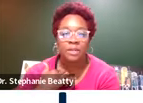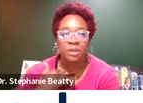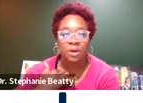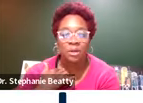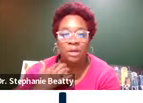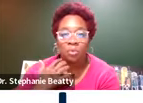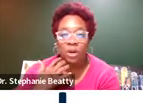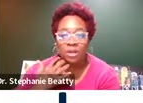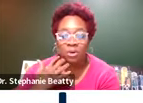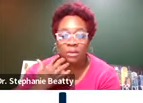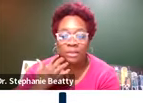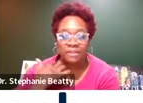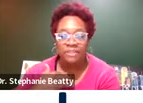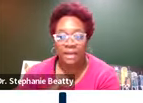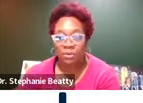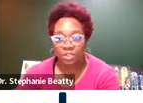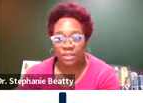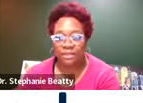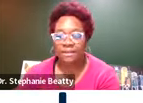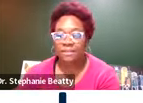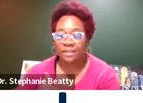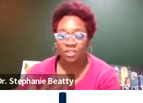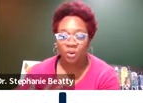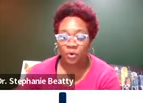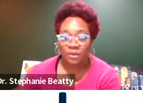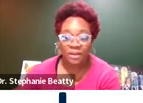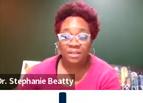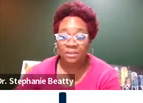depending on what your native language is, and so forth.